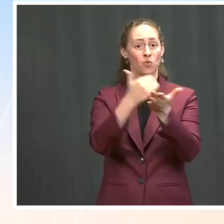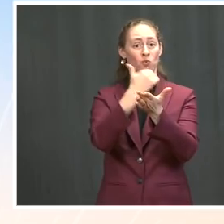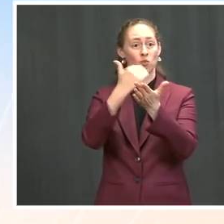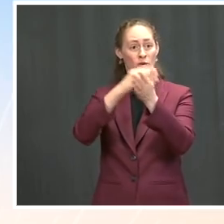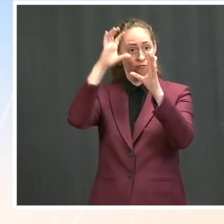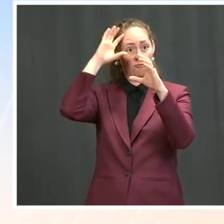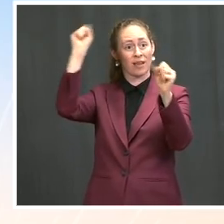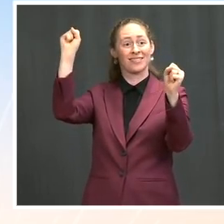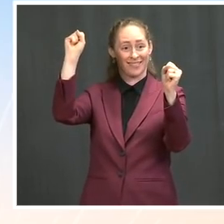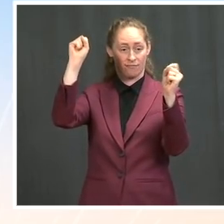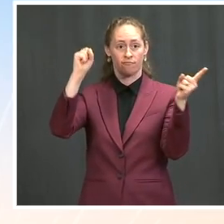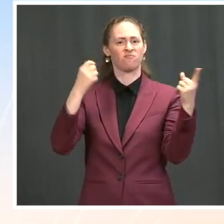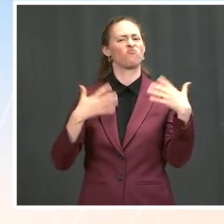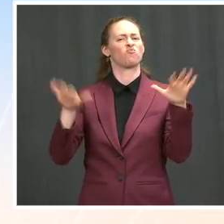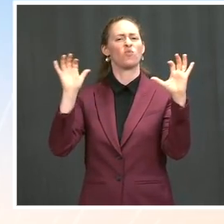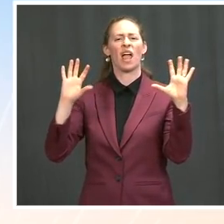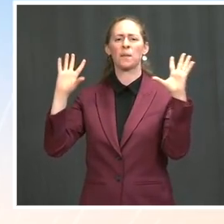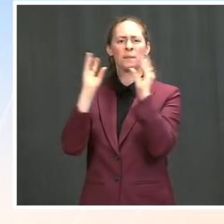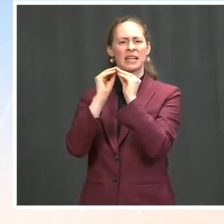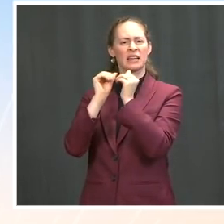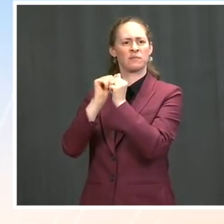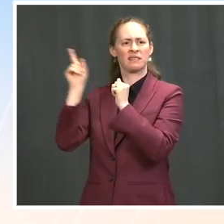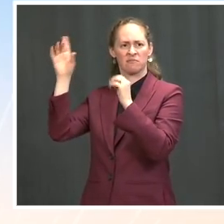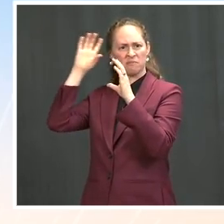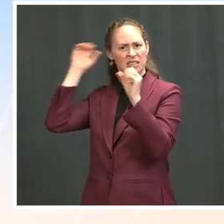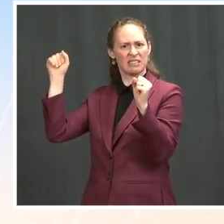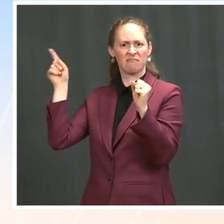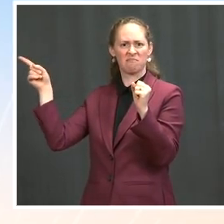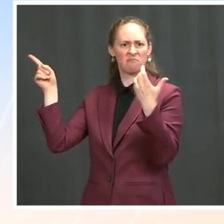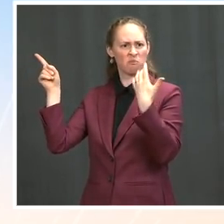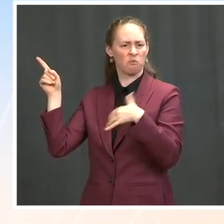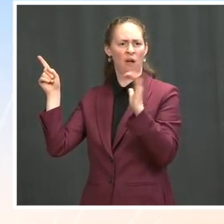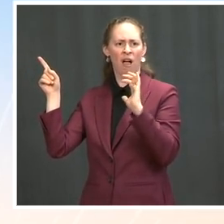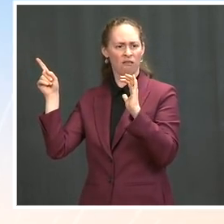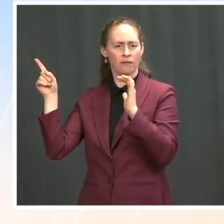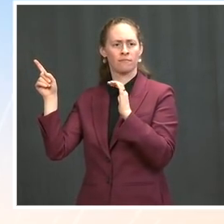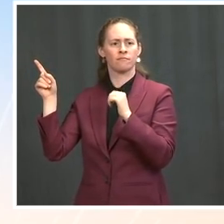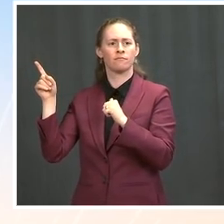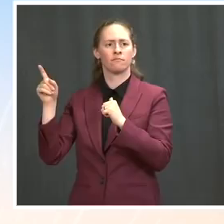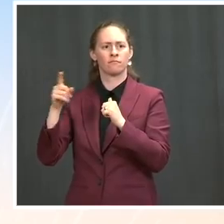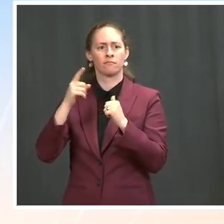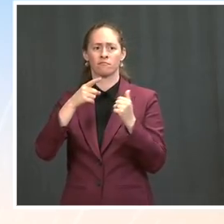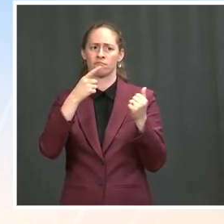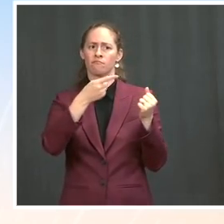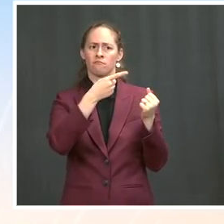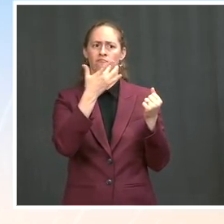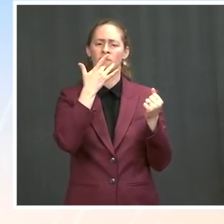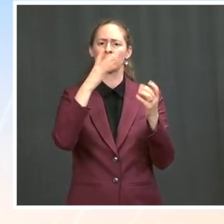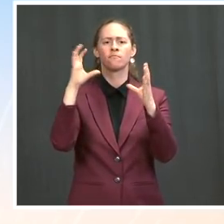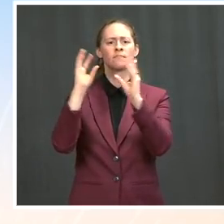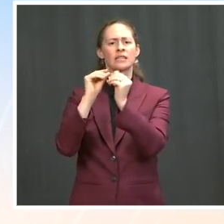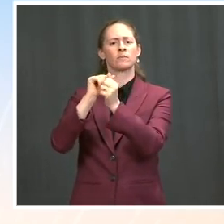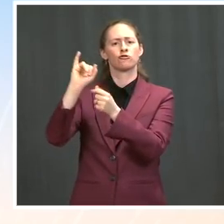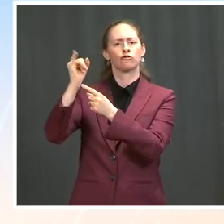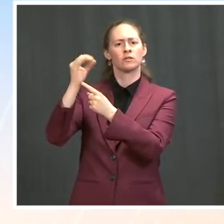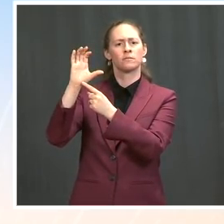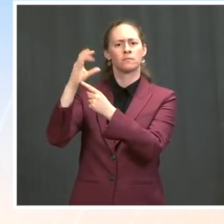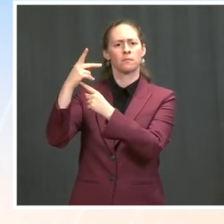or to engage on the components of the JCPOA. What is the President's view on that? Ms. Psaki: Well, we don't currently